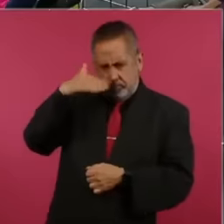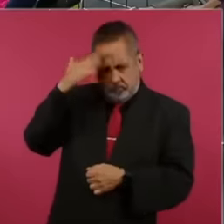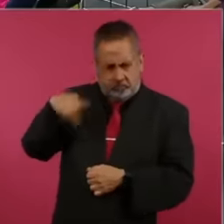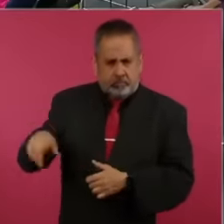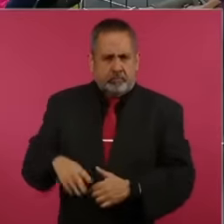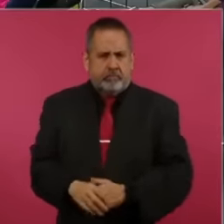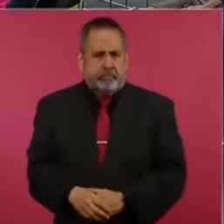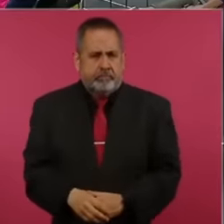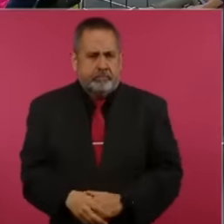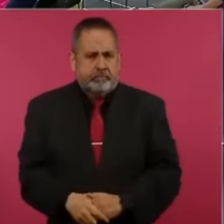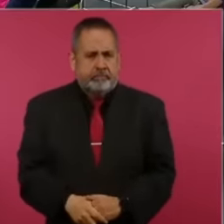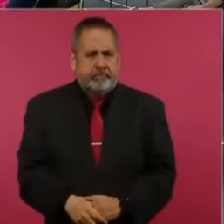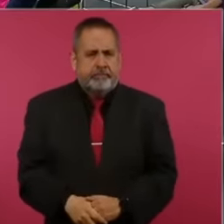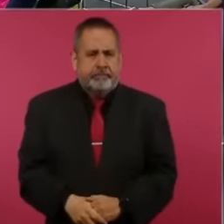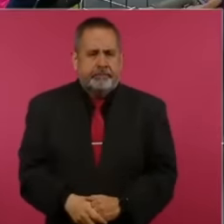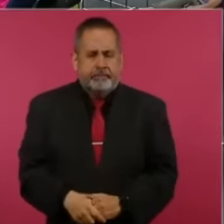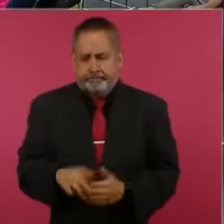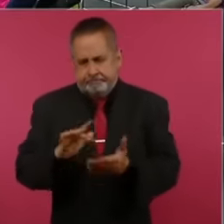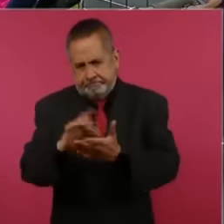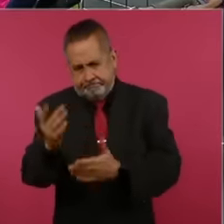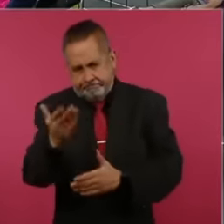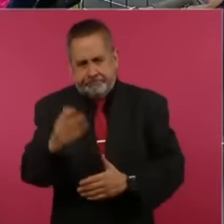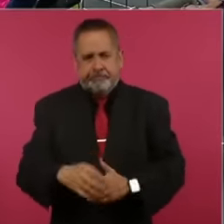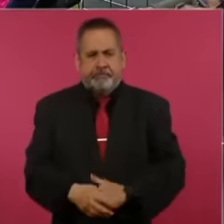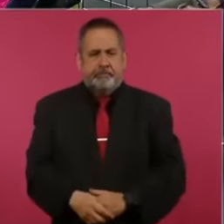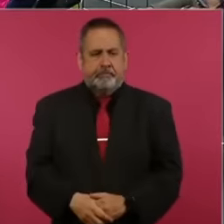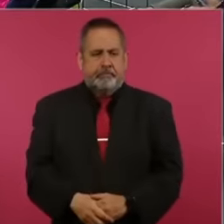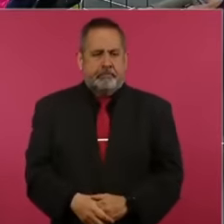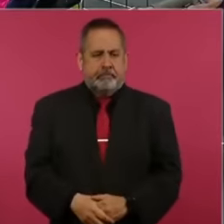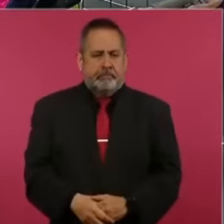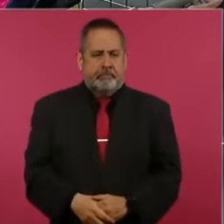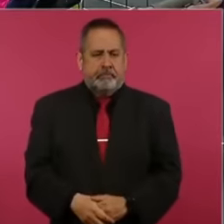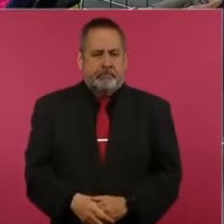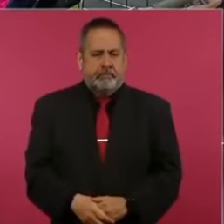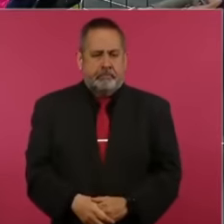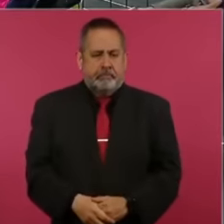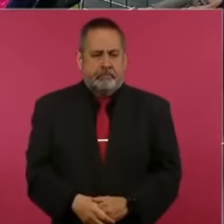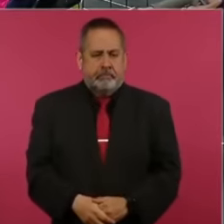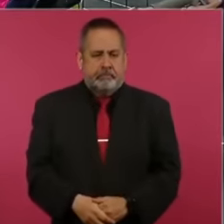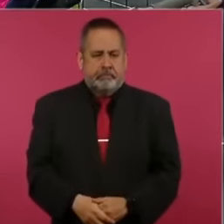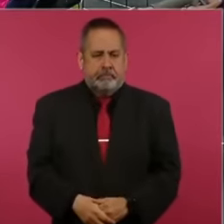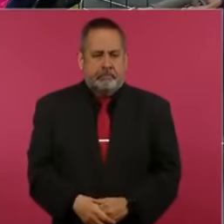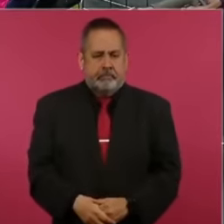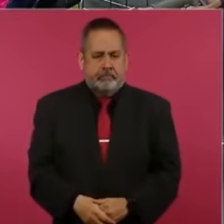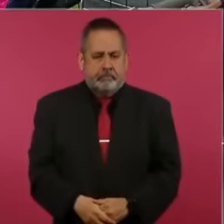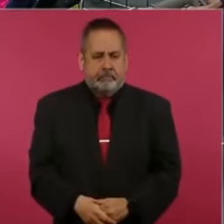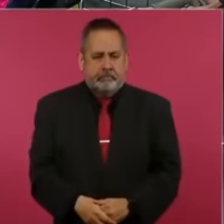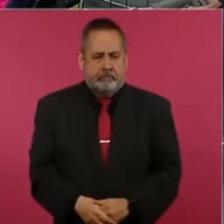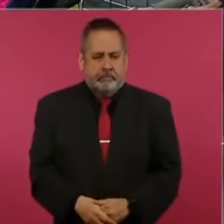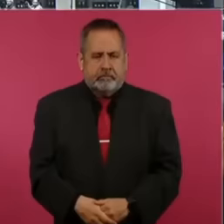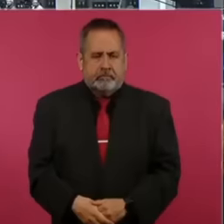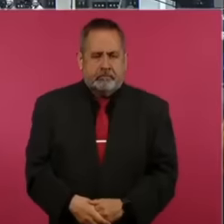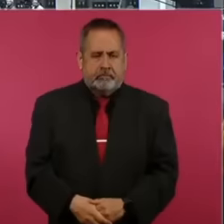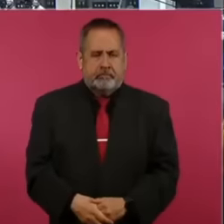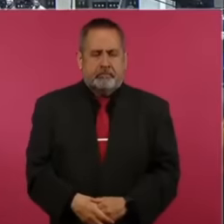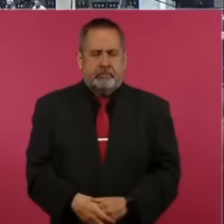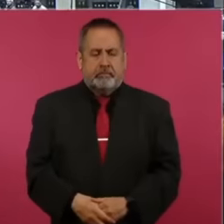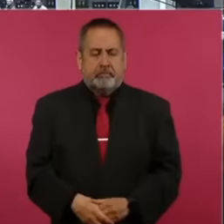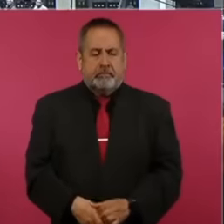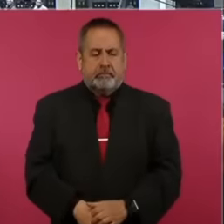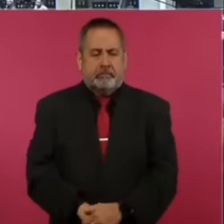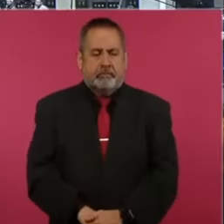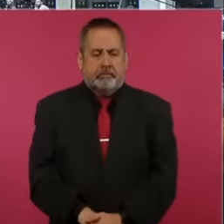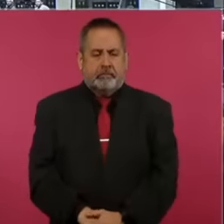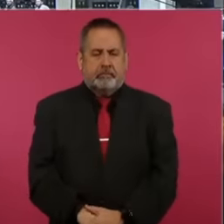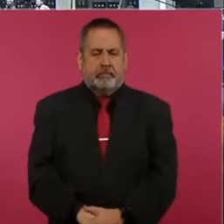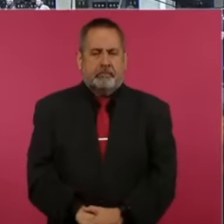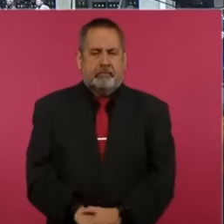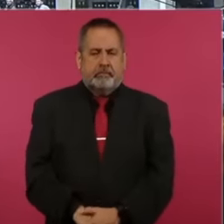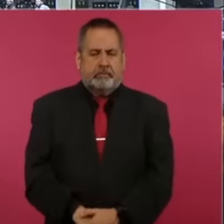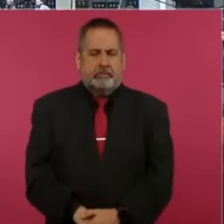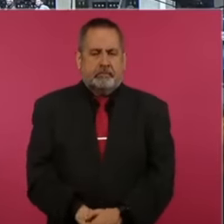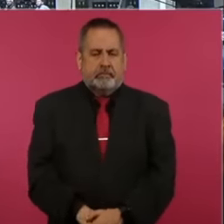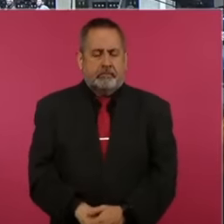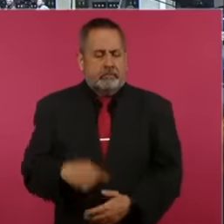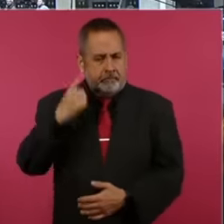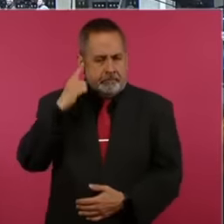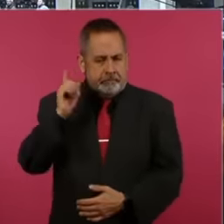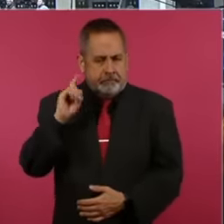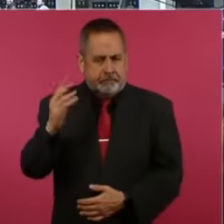President of April Wednesday cousin will celebrate the public hearings in the